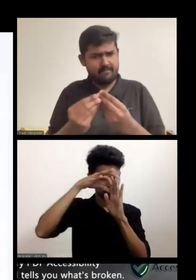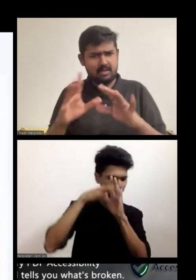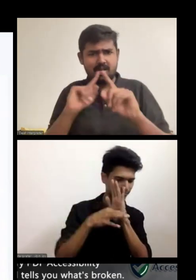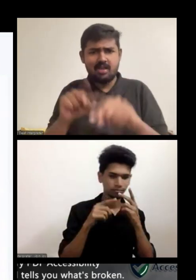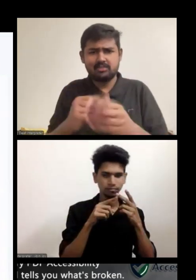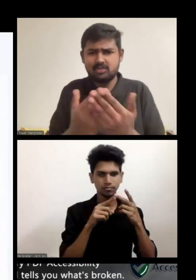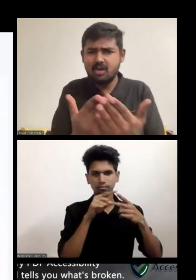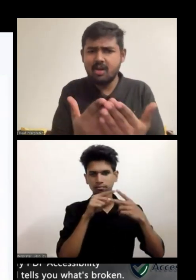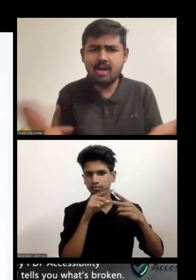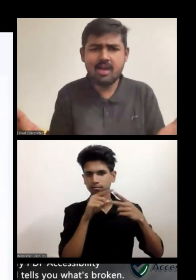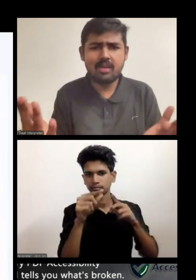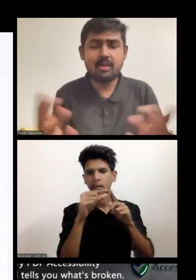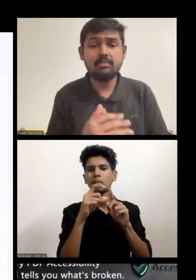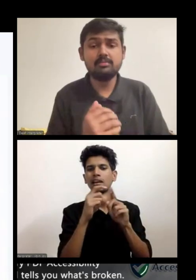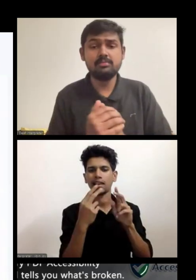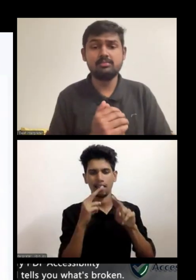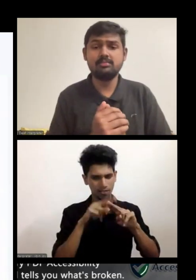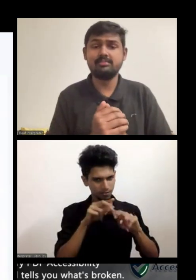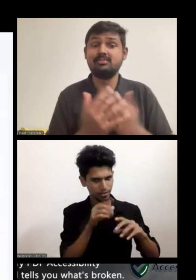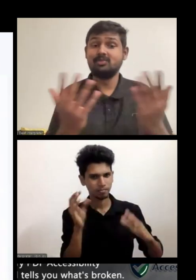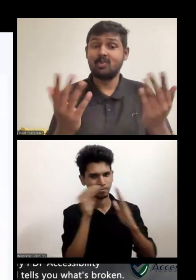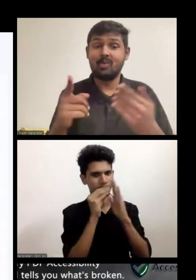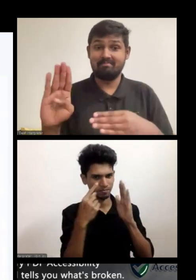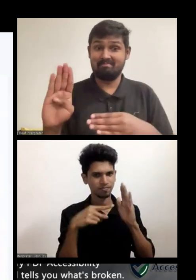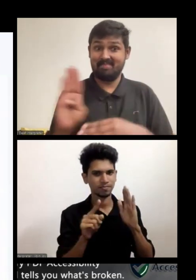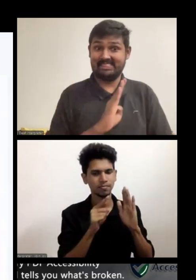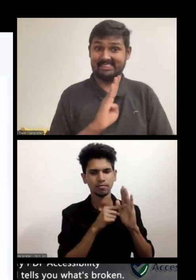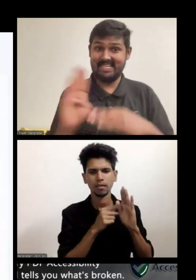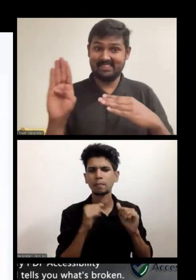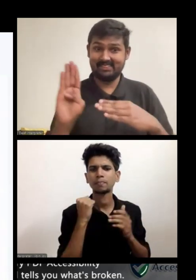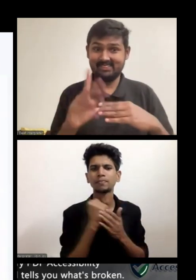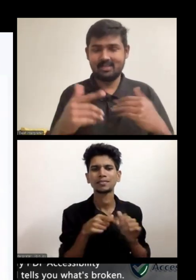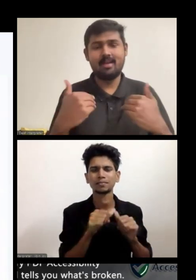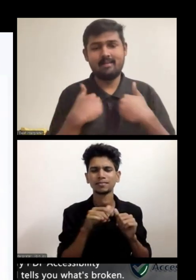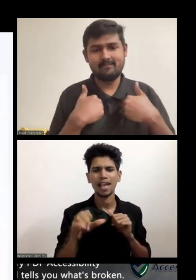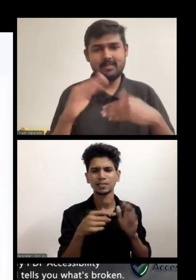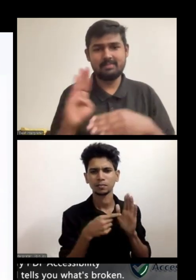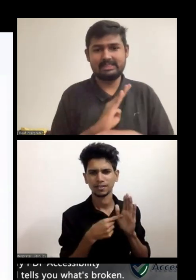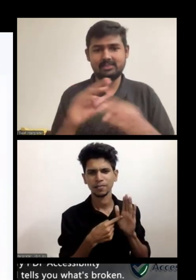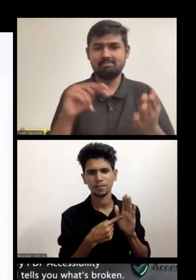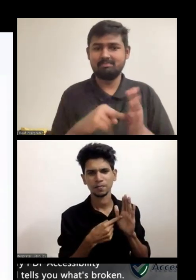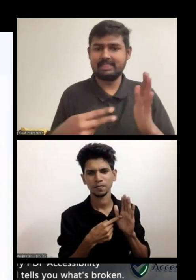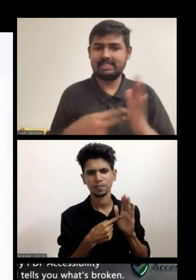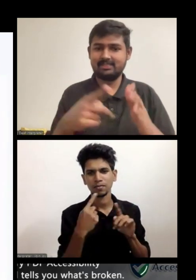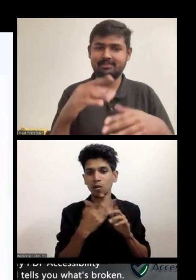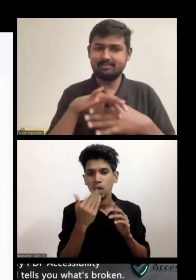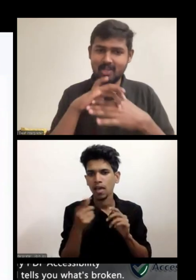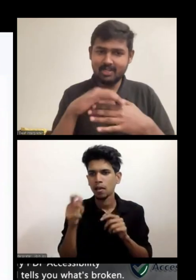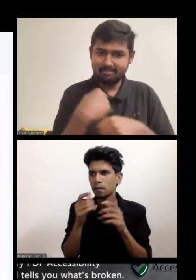that is in accessible format you are opening doors for the potential users potential clients that are